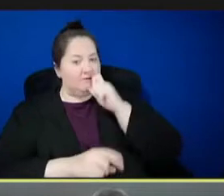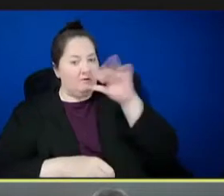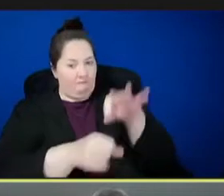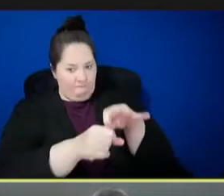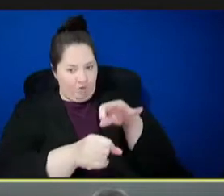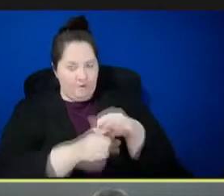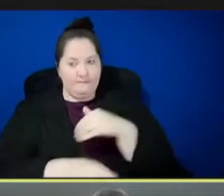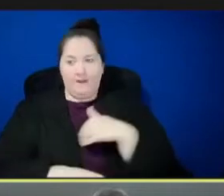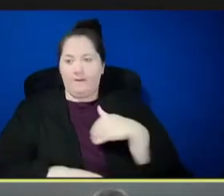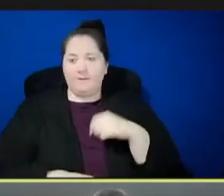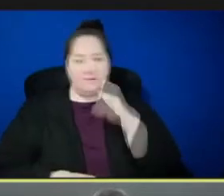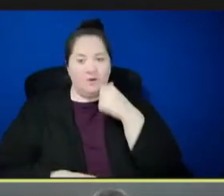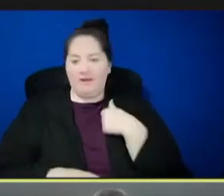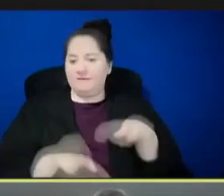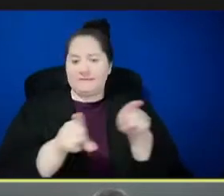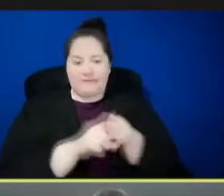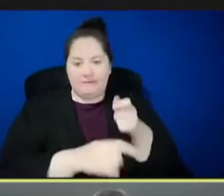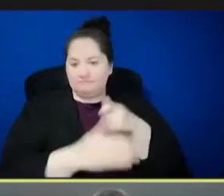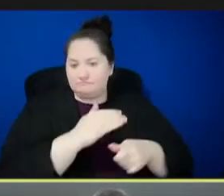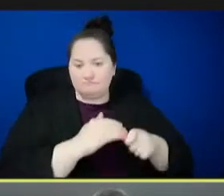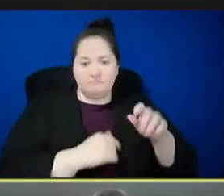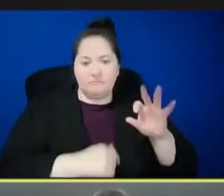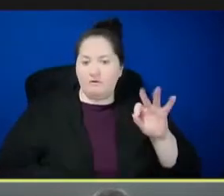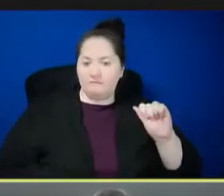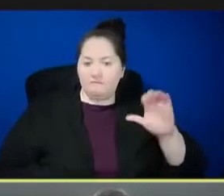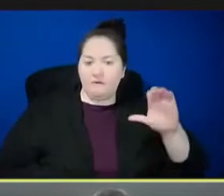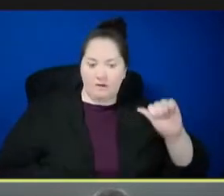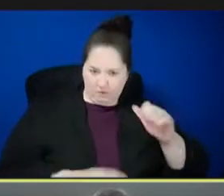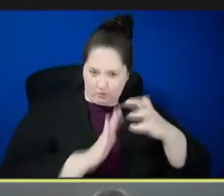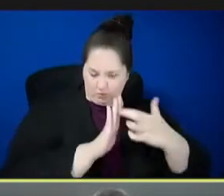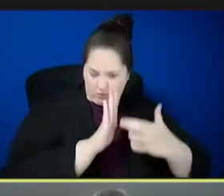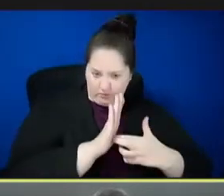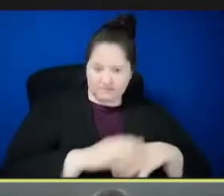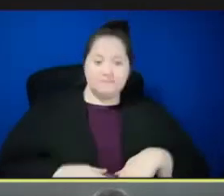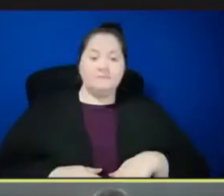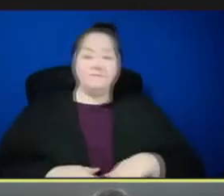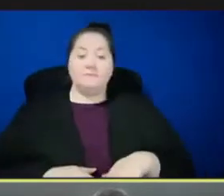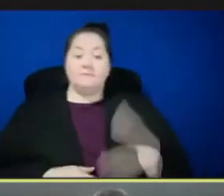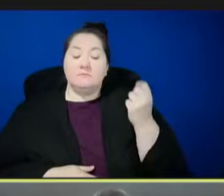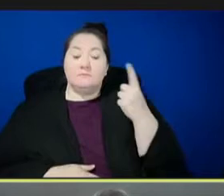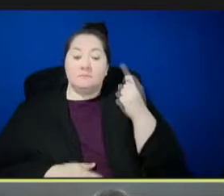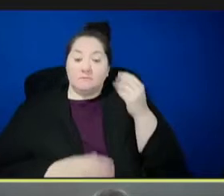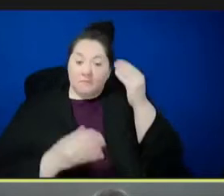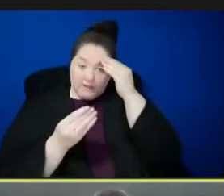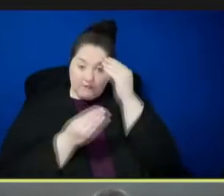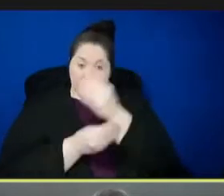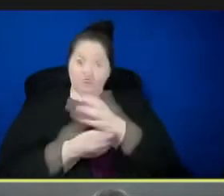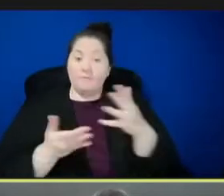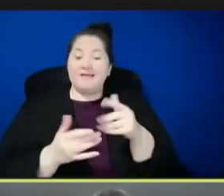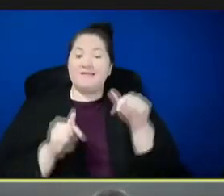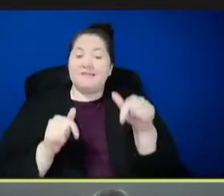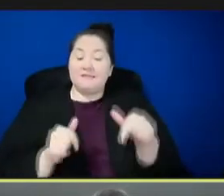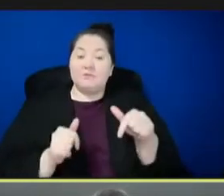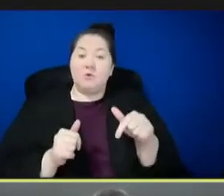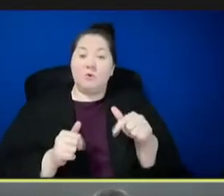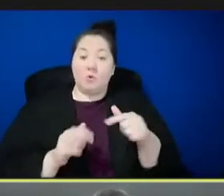subject to the same FACA rules as the voting members. Additionally, the information provided at this meeting does not necessarily represent the official